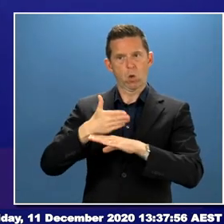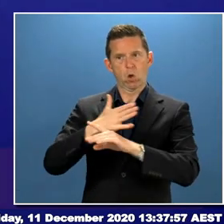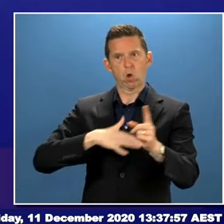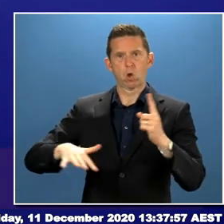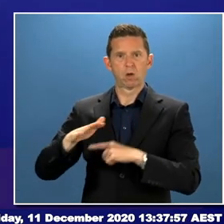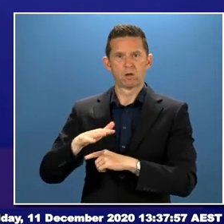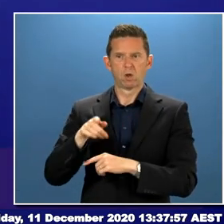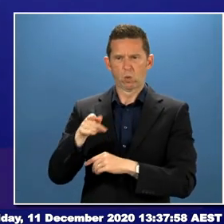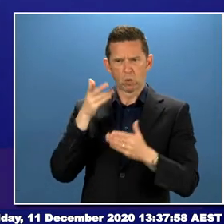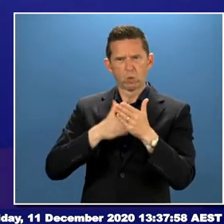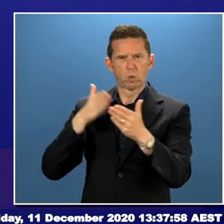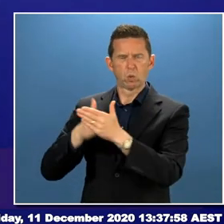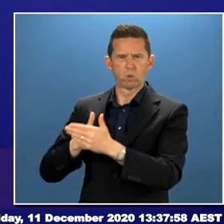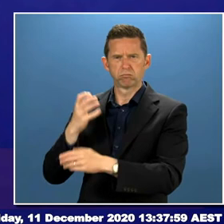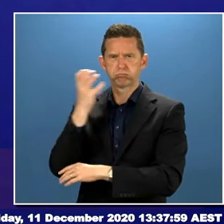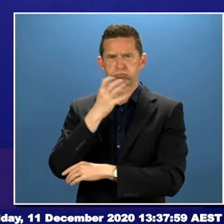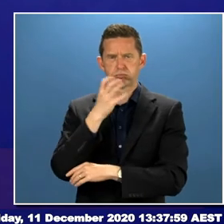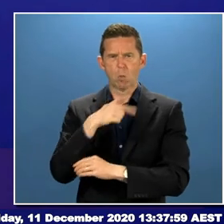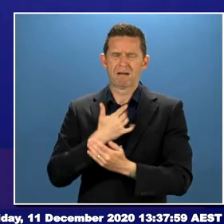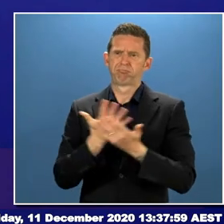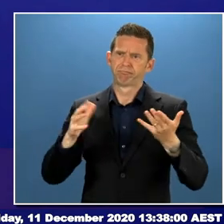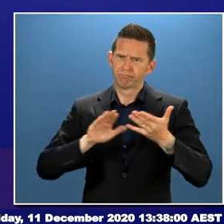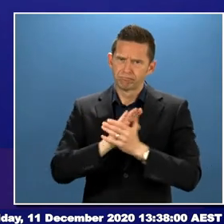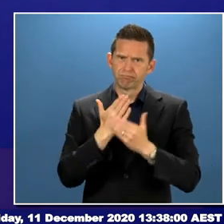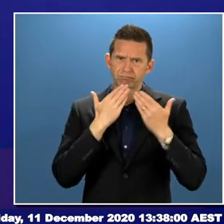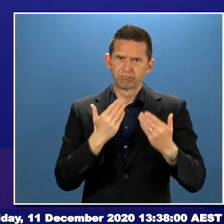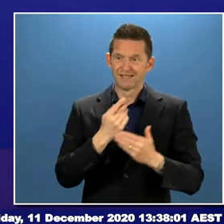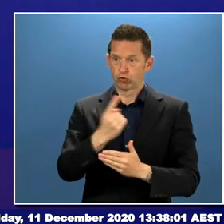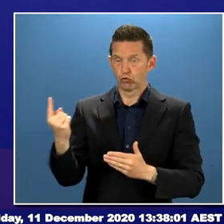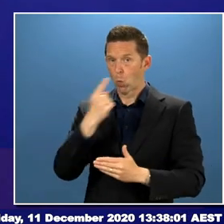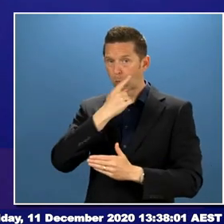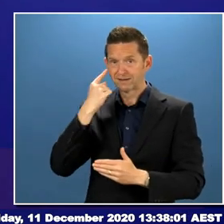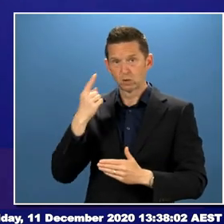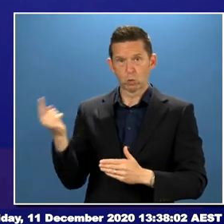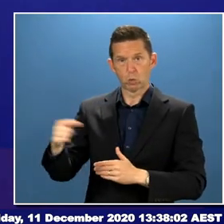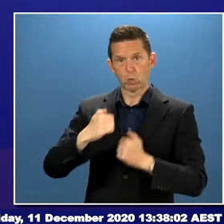We are most grateful to each of the witnesses who have given evidence this week.